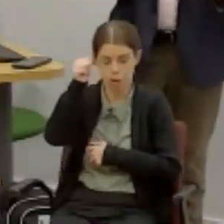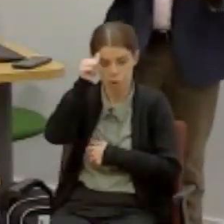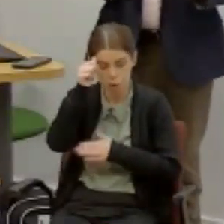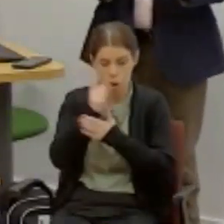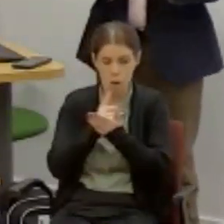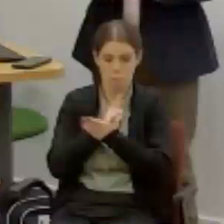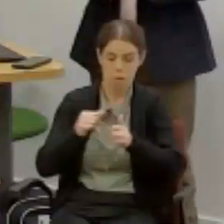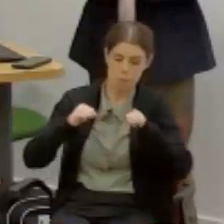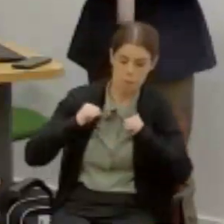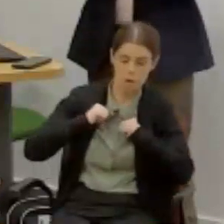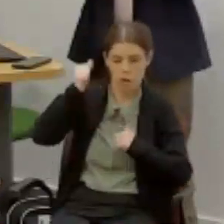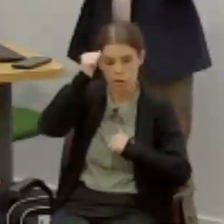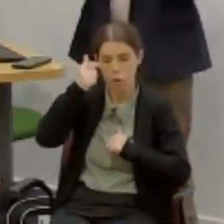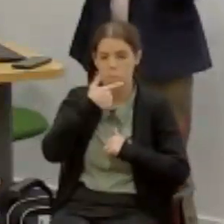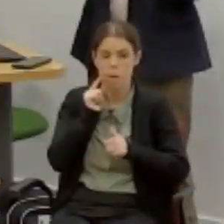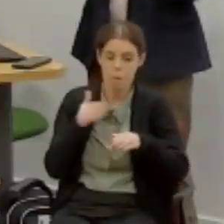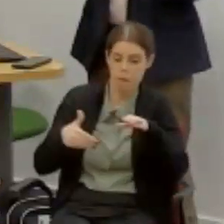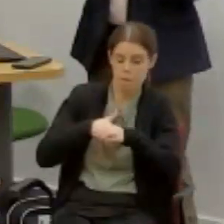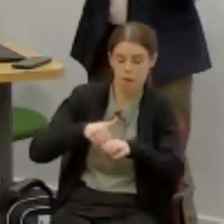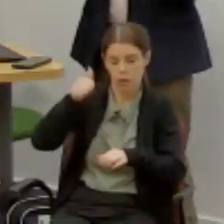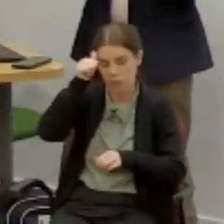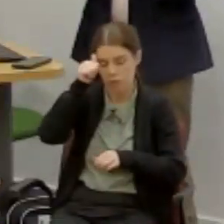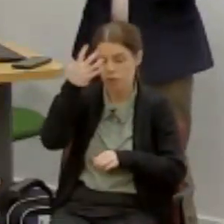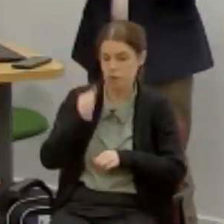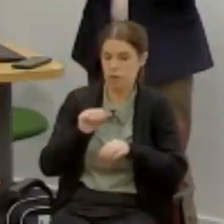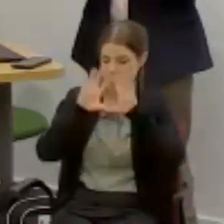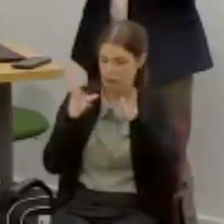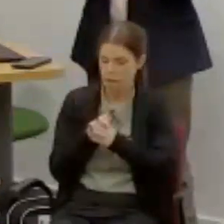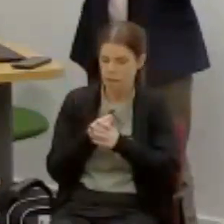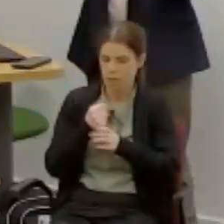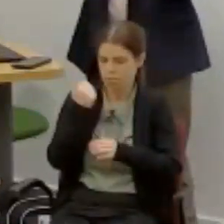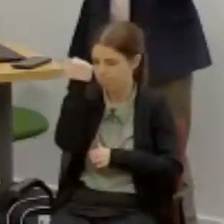The participants know about it. So, boxes got kind of fairly well so at moment.